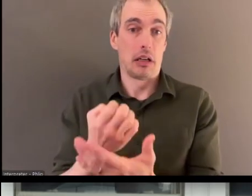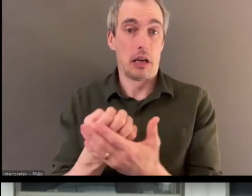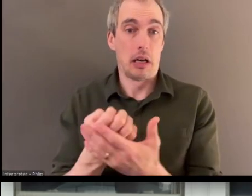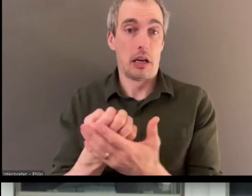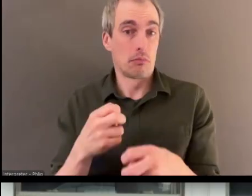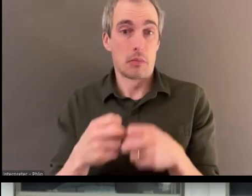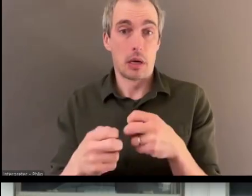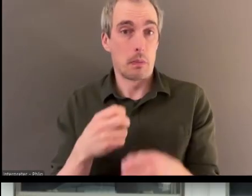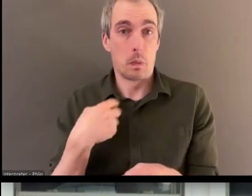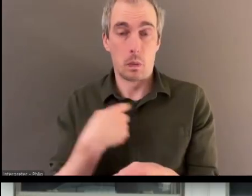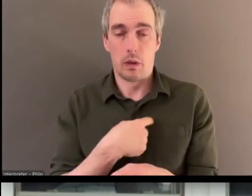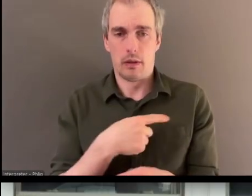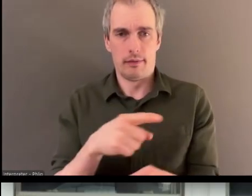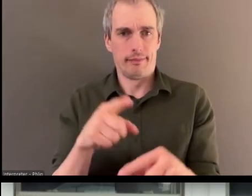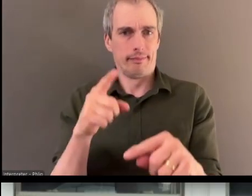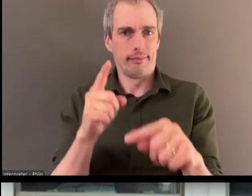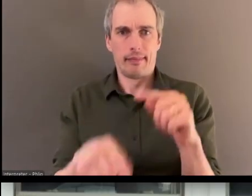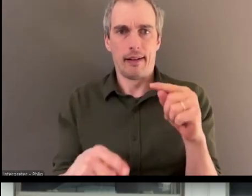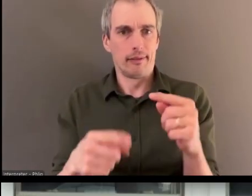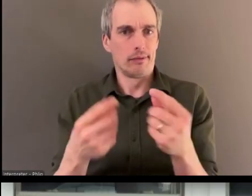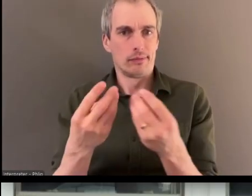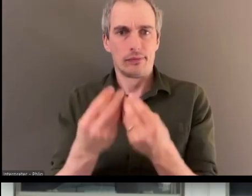We had to find a solution for this.